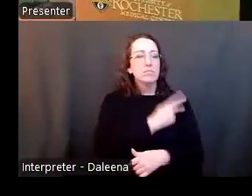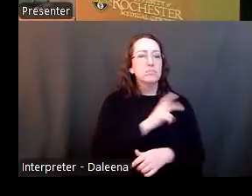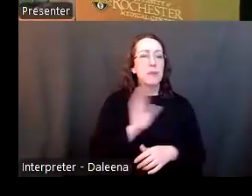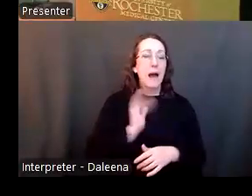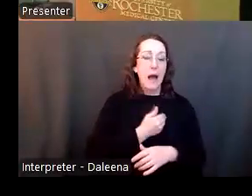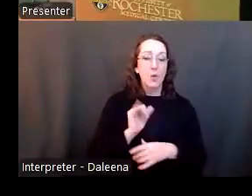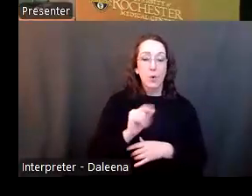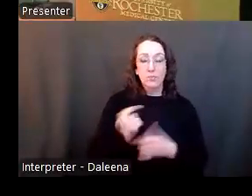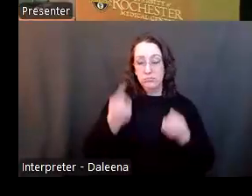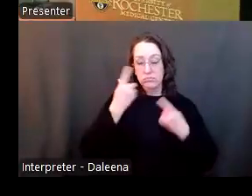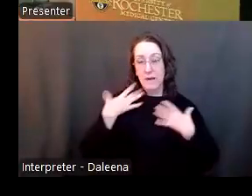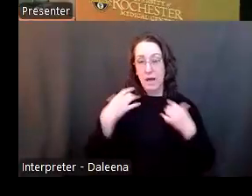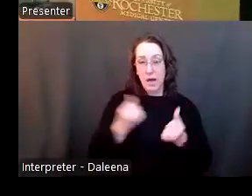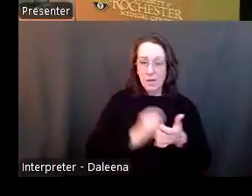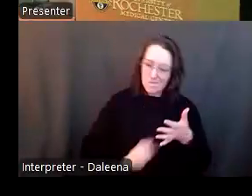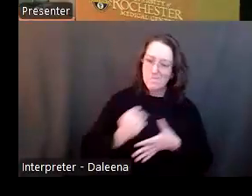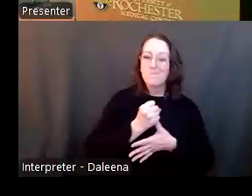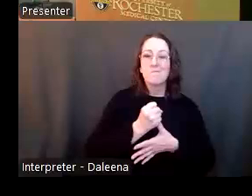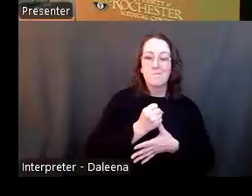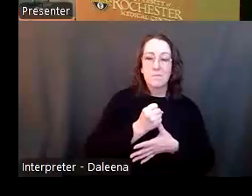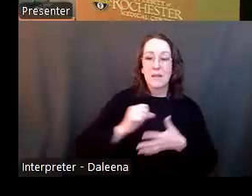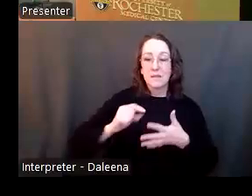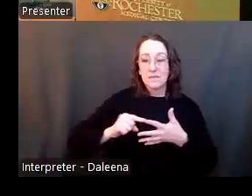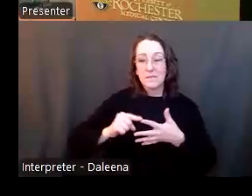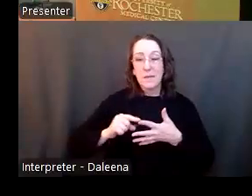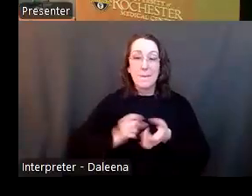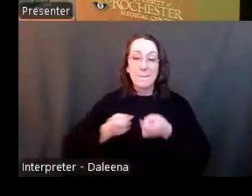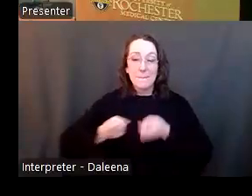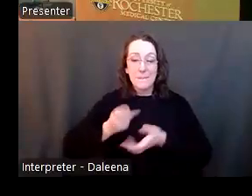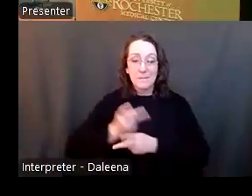health is one of their most priorities second to managing medications feeling safe doing things on